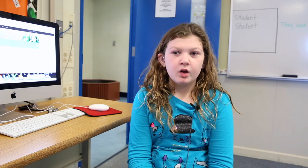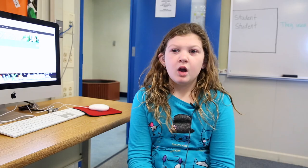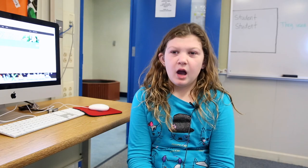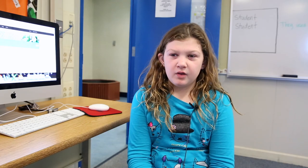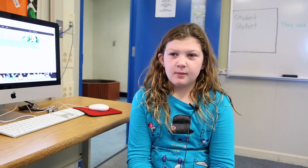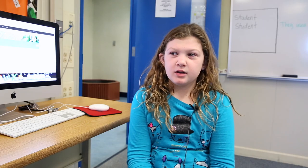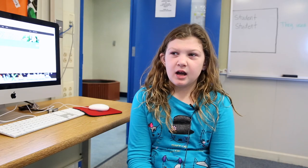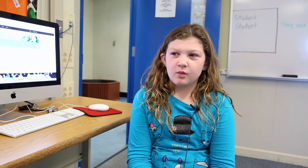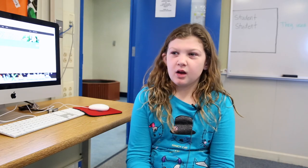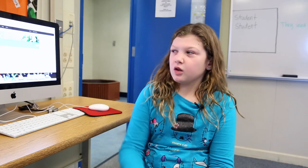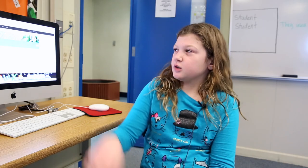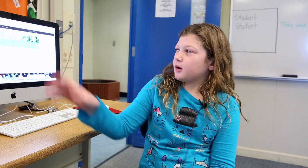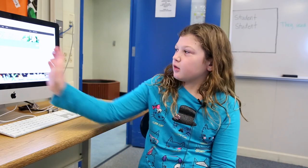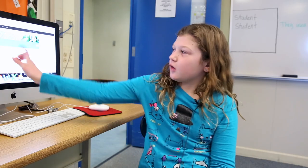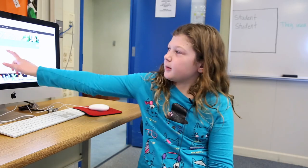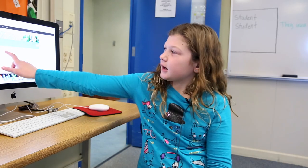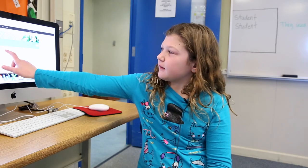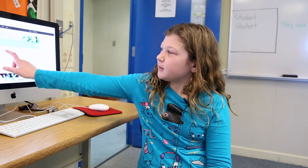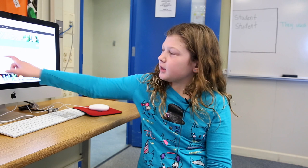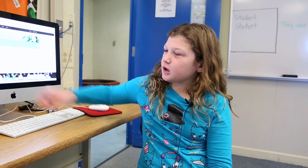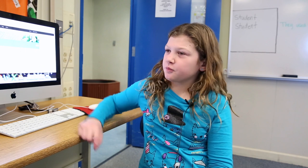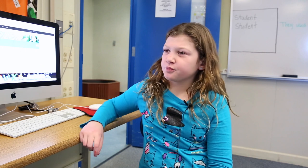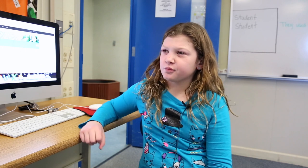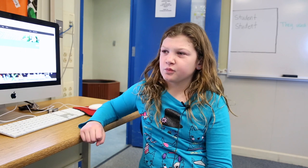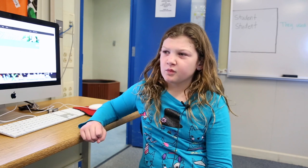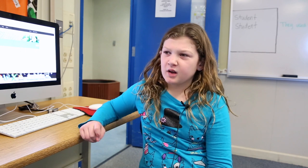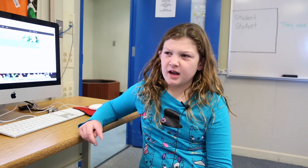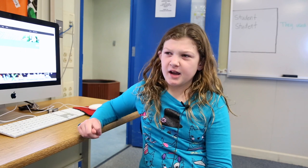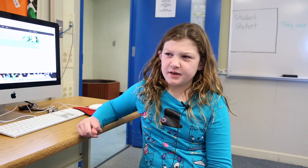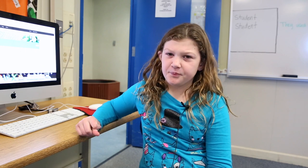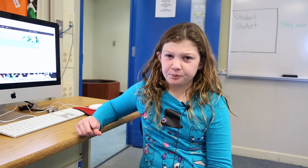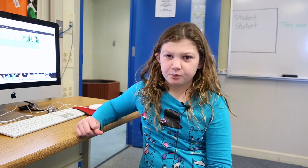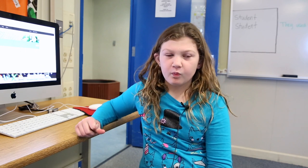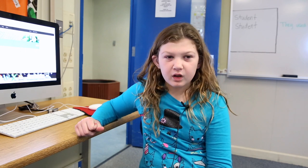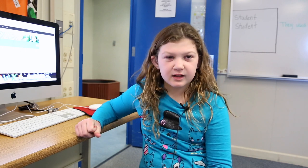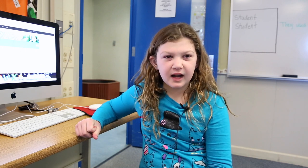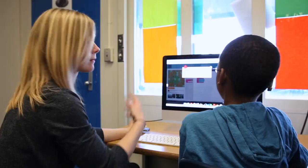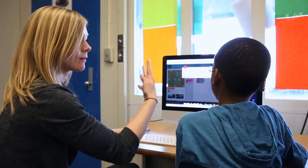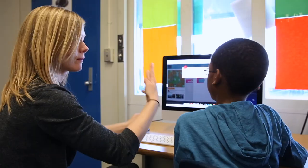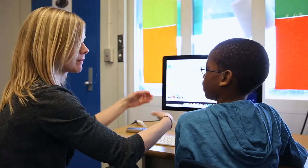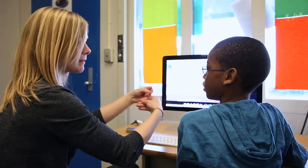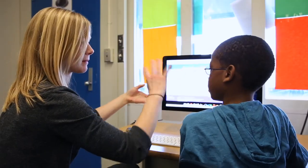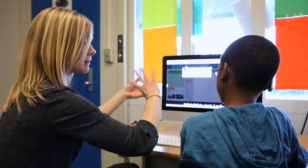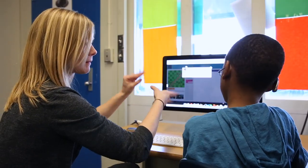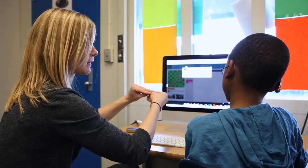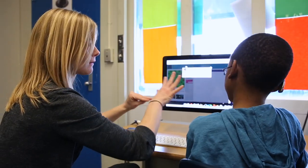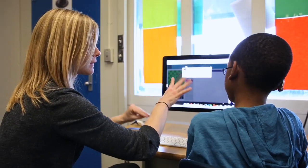I remembered that when I learned about the robot game from there. And it's kind of fun, because you have to, like,